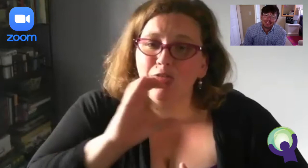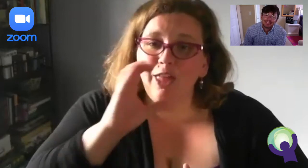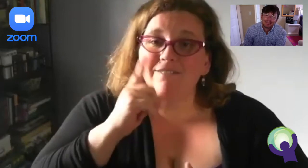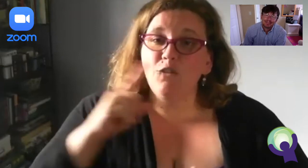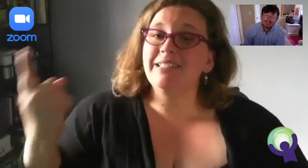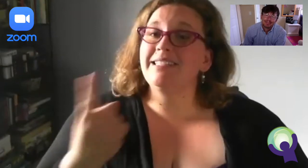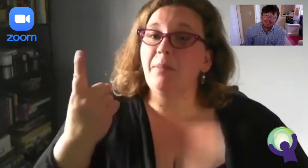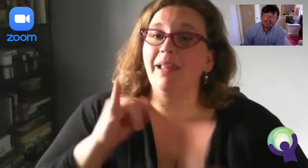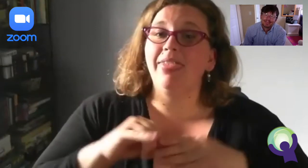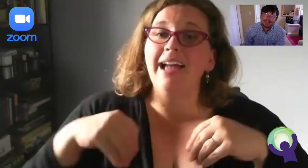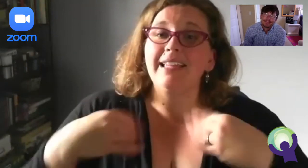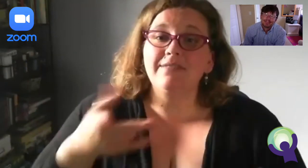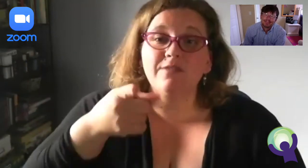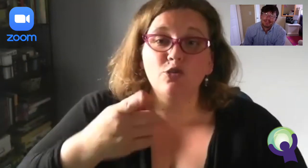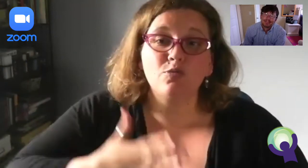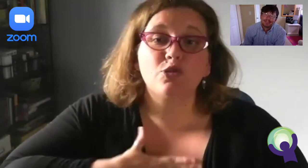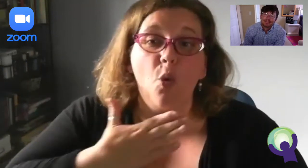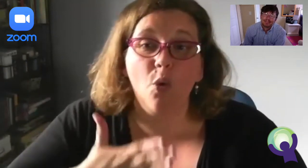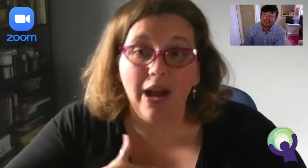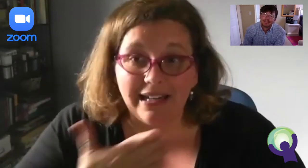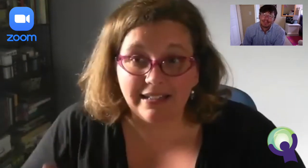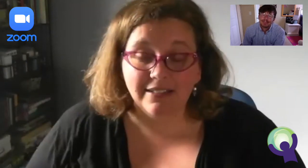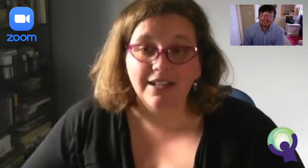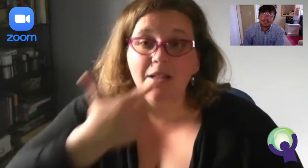and really look for something that will provide you